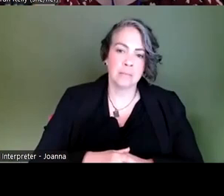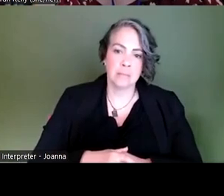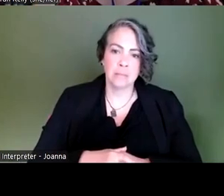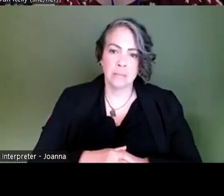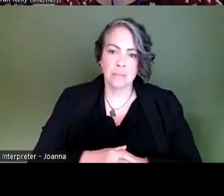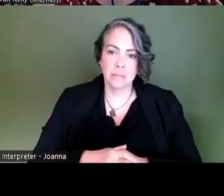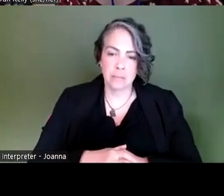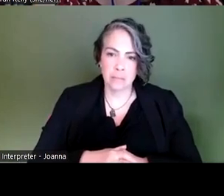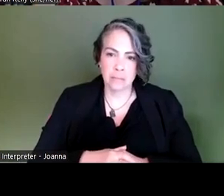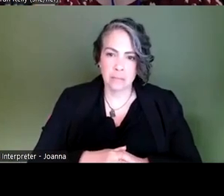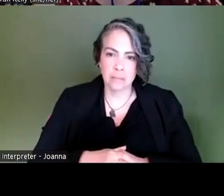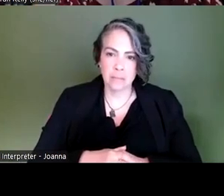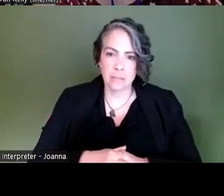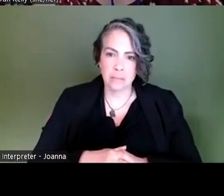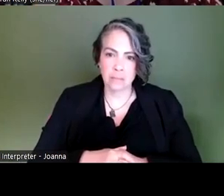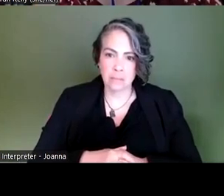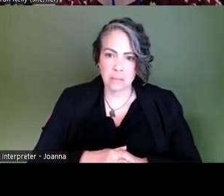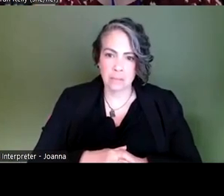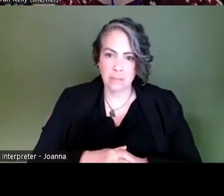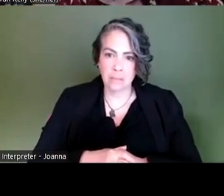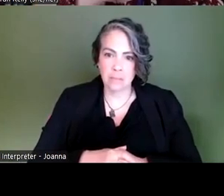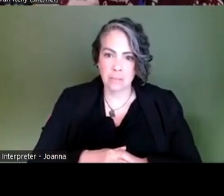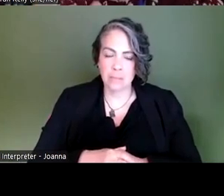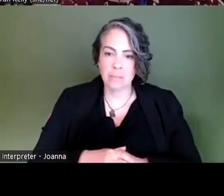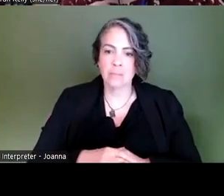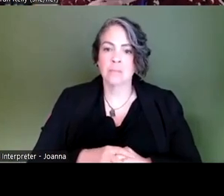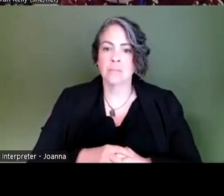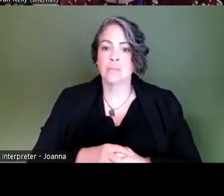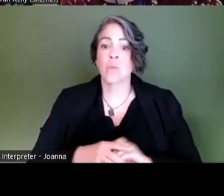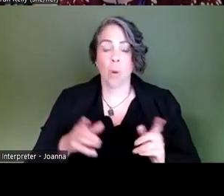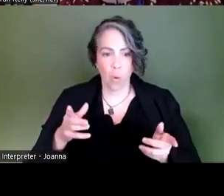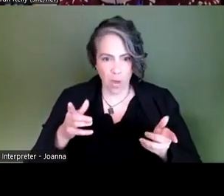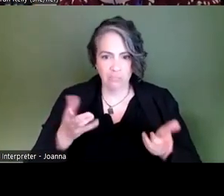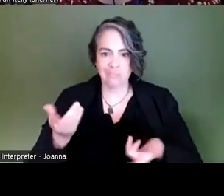suicidal thoughts than white heterosexual women. So again, there's a protective effect of being